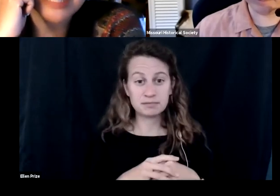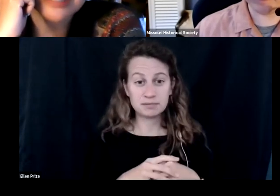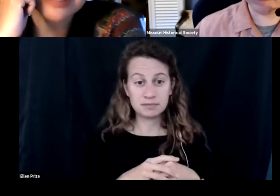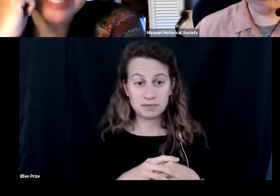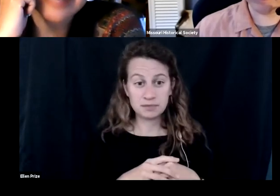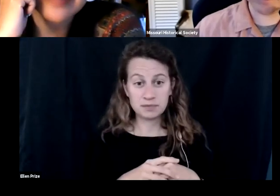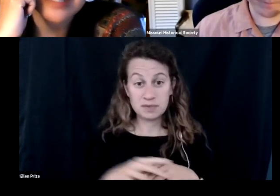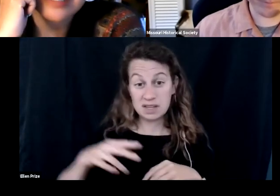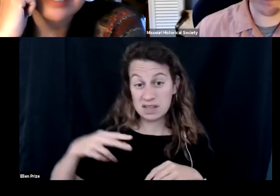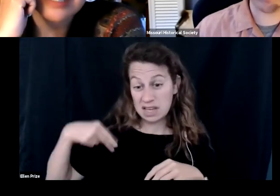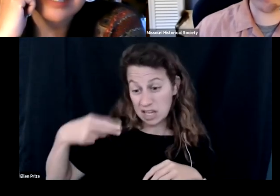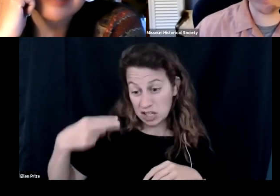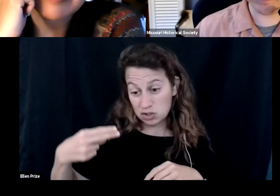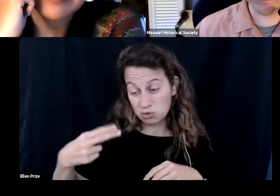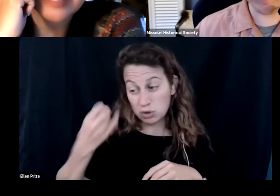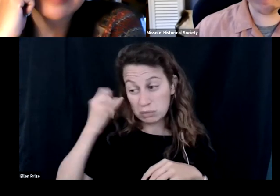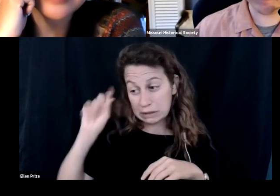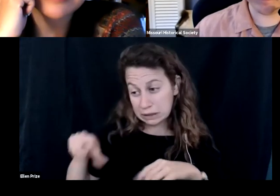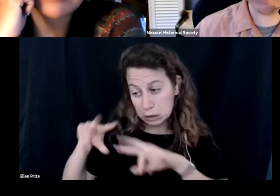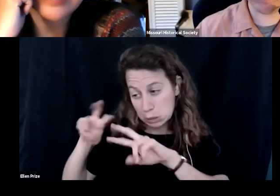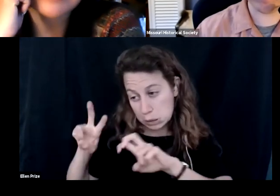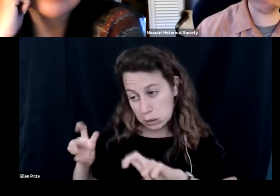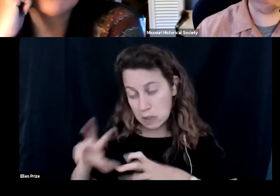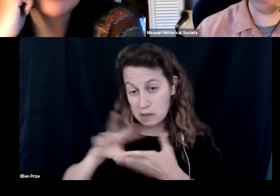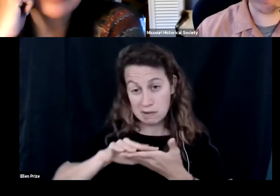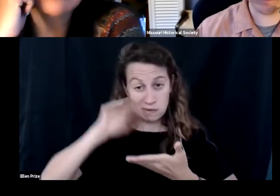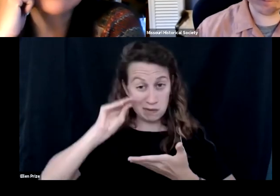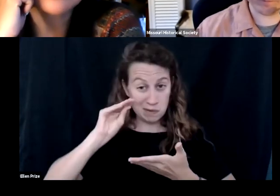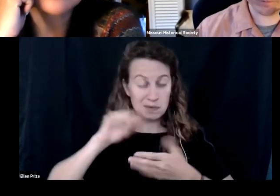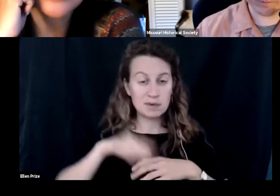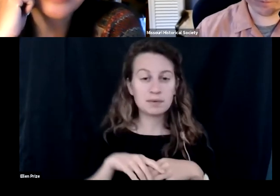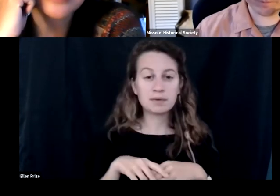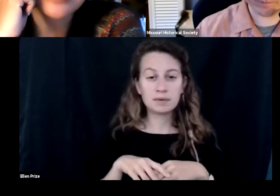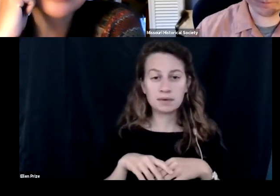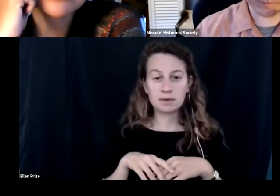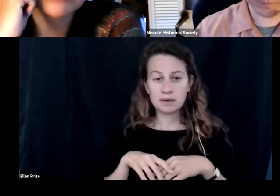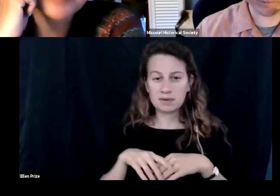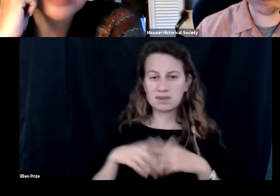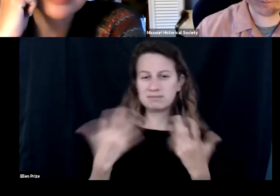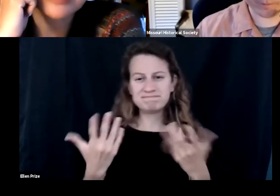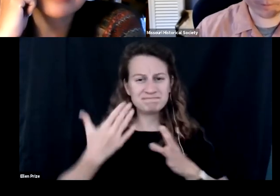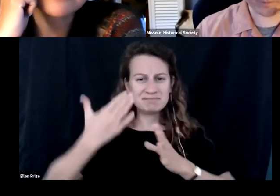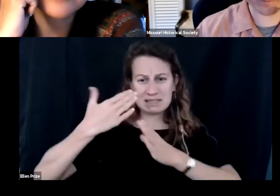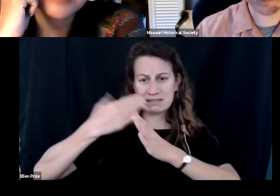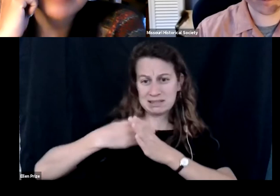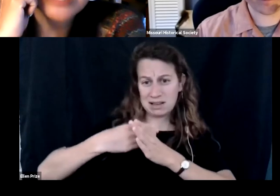could be stationed in Kumamoto, which is where my mother's family is from. And that was hugely educational because I met